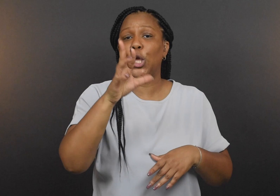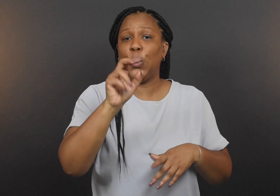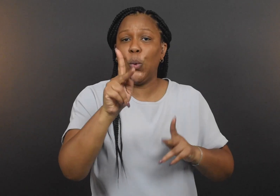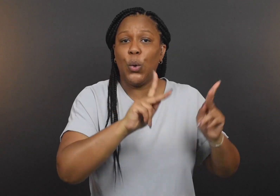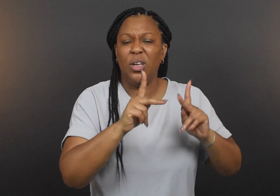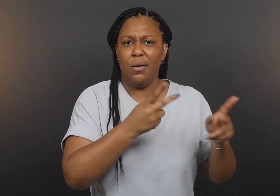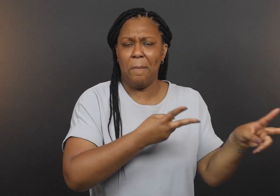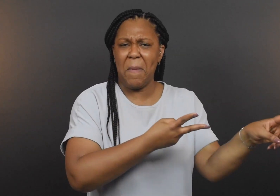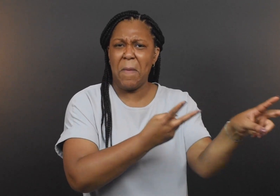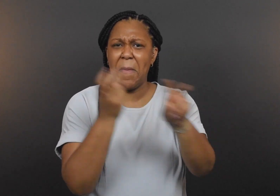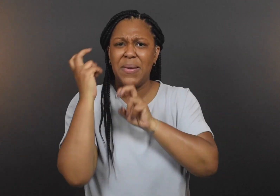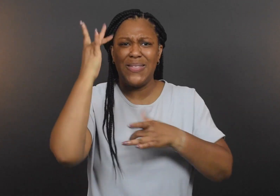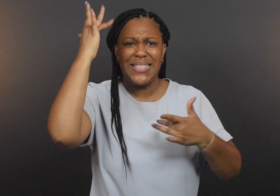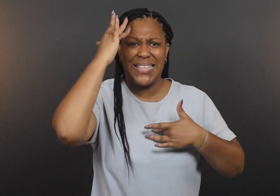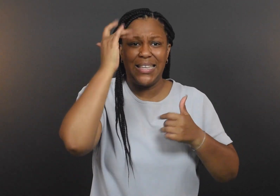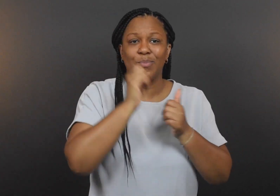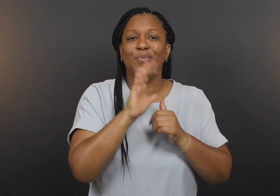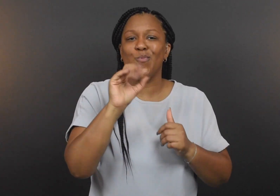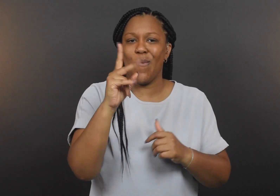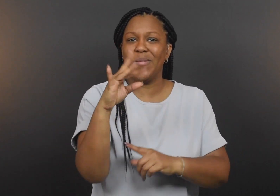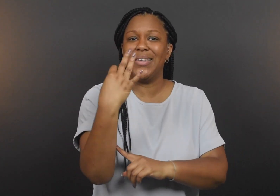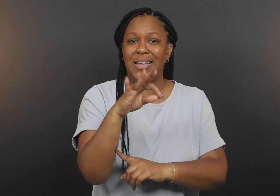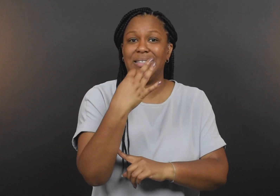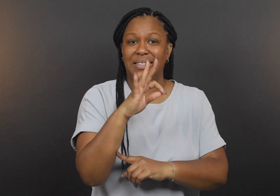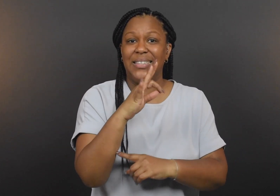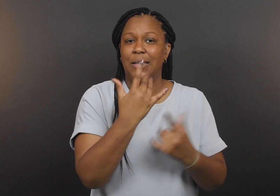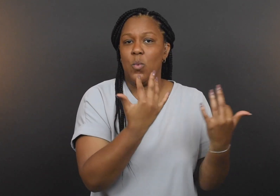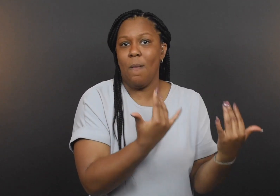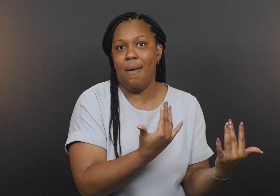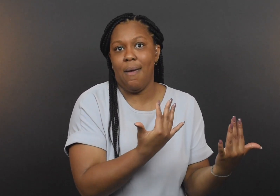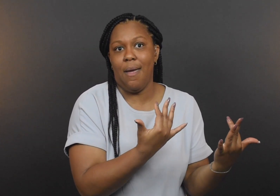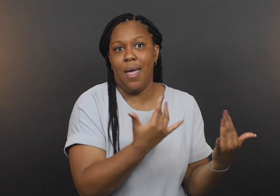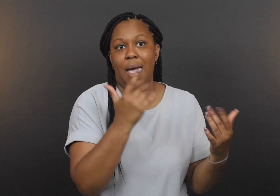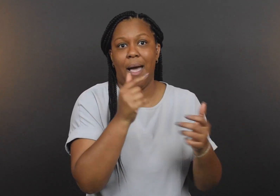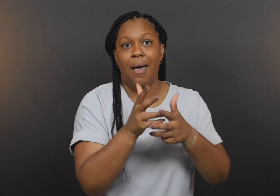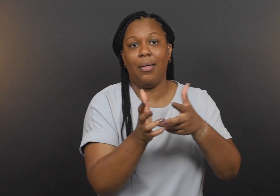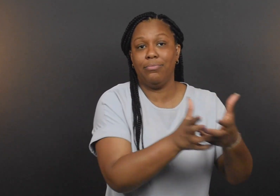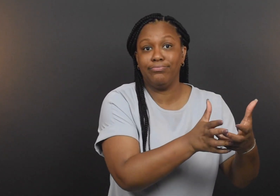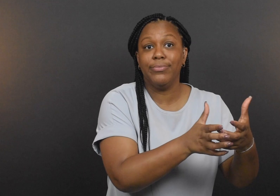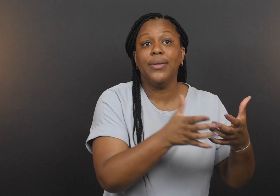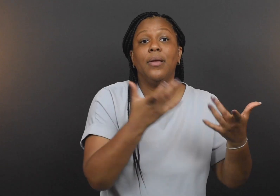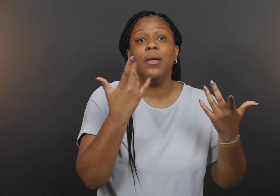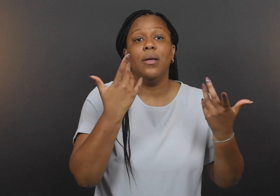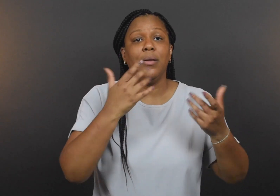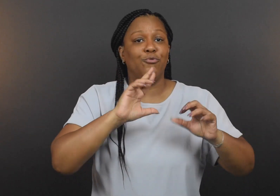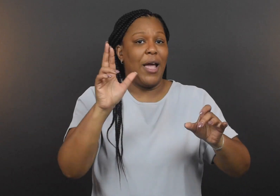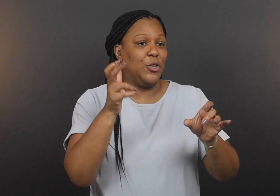and crew, many sick with COVID-19, waited off the coast on board another cruise ship,